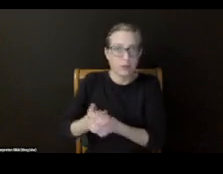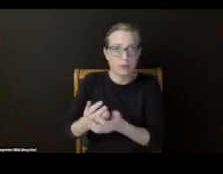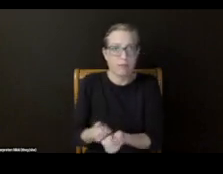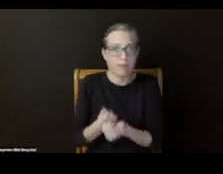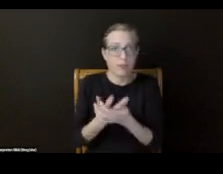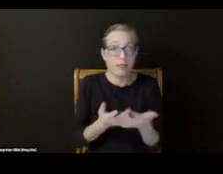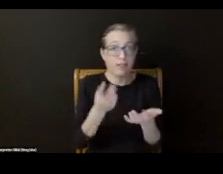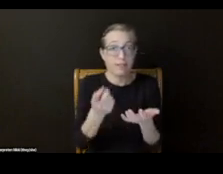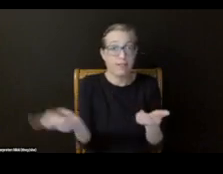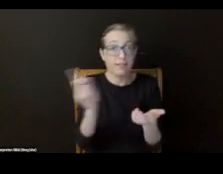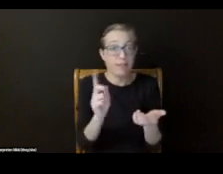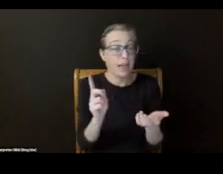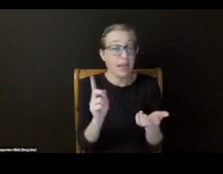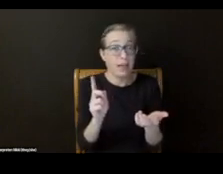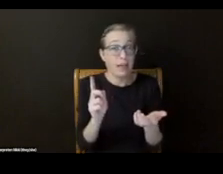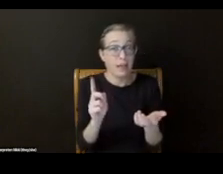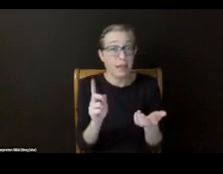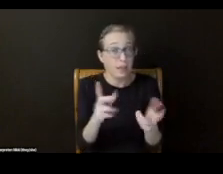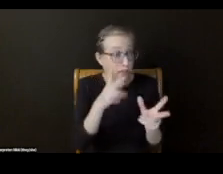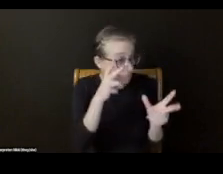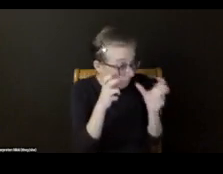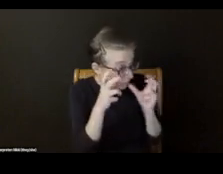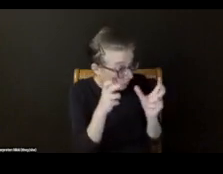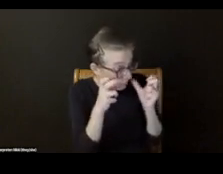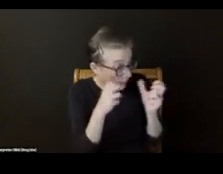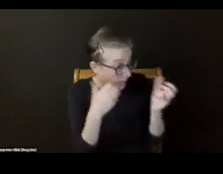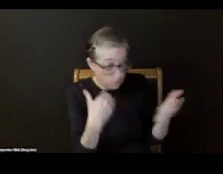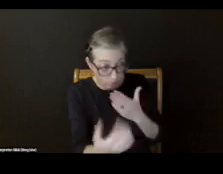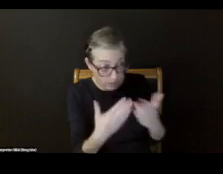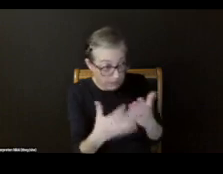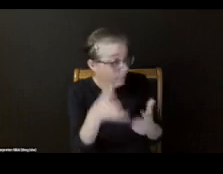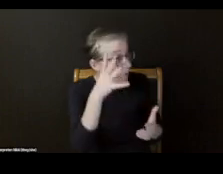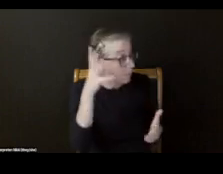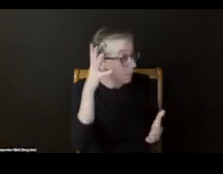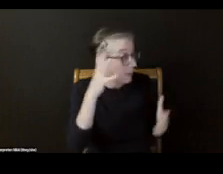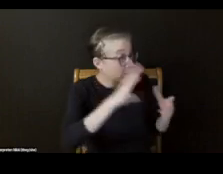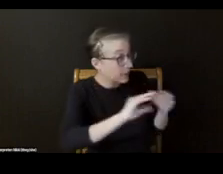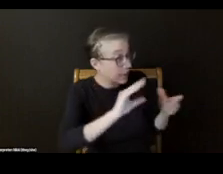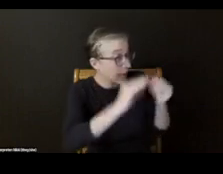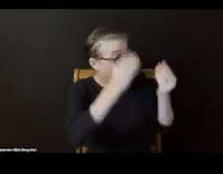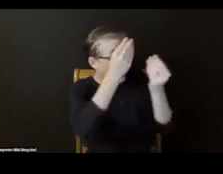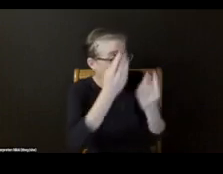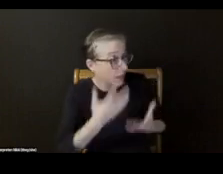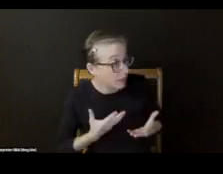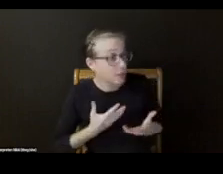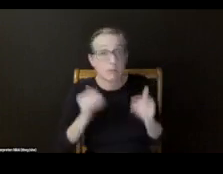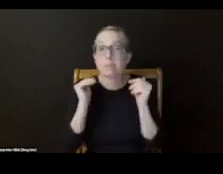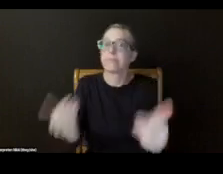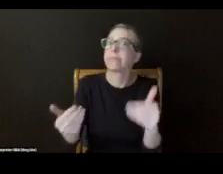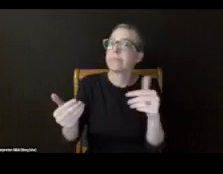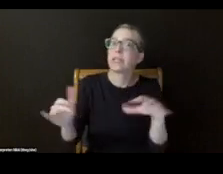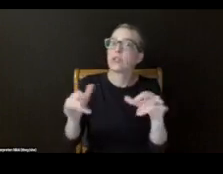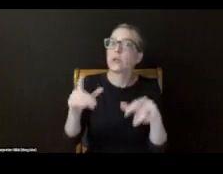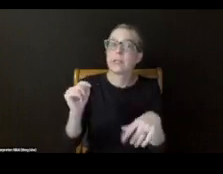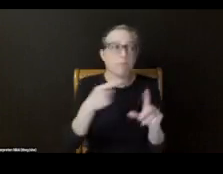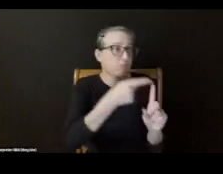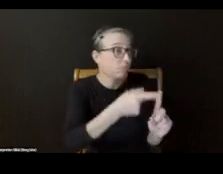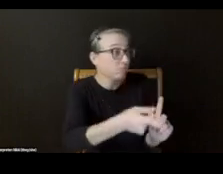whatever Marco and Angie says like do it because they've experienced it and now we're all